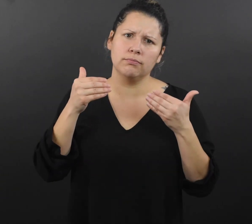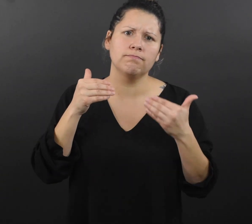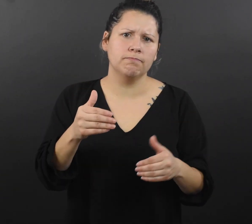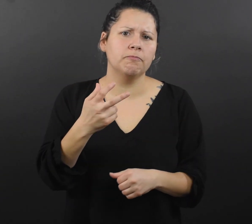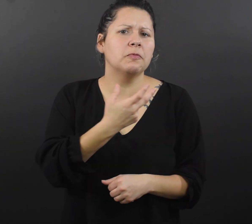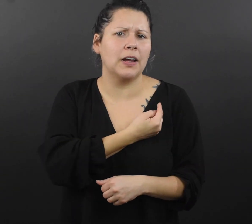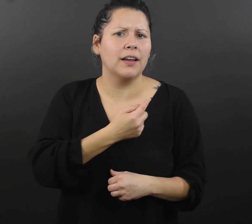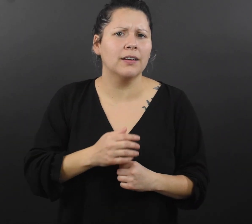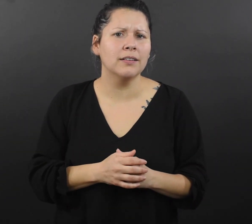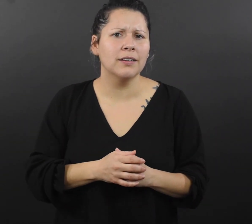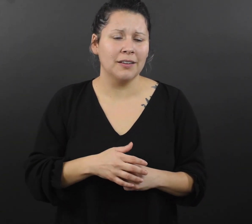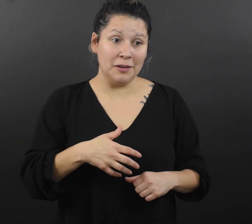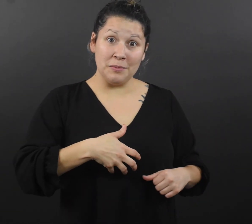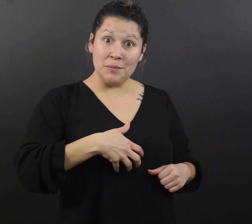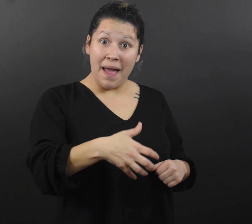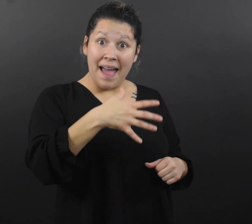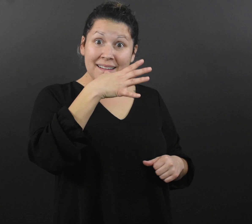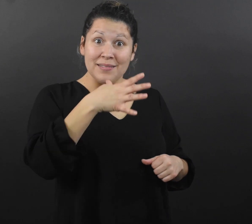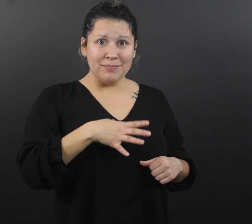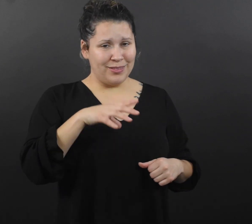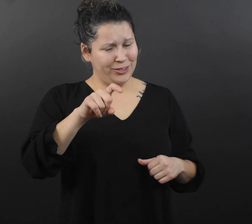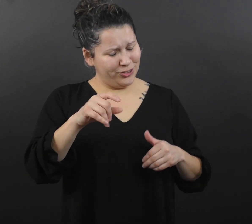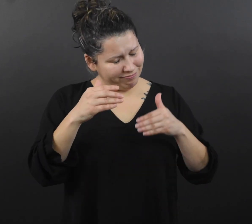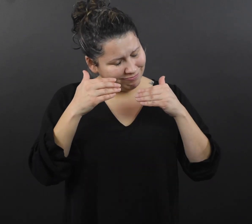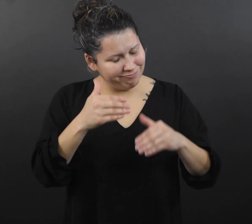Pregnant women should also get the flu shot, the health department says.